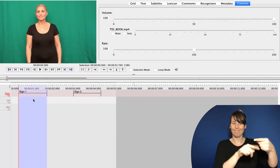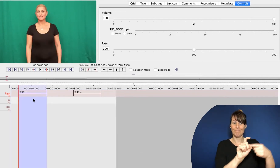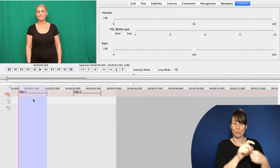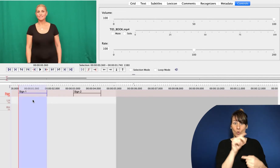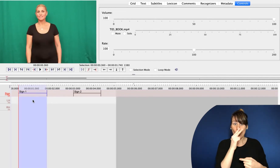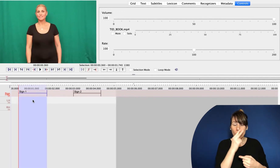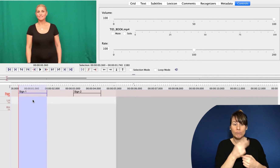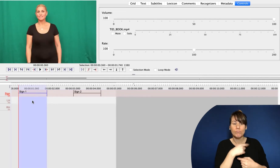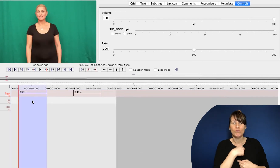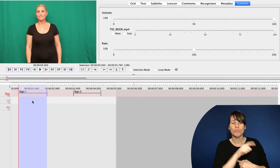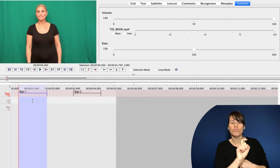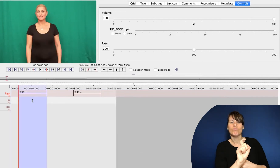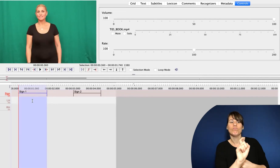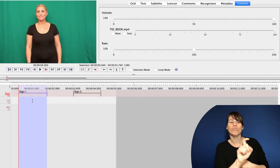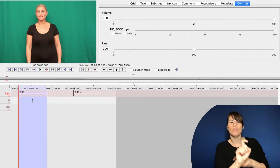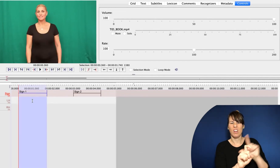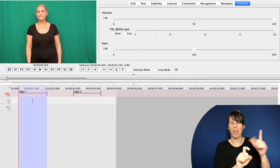click on left hand,